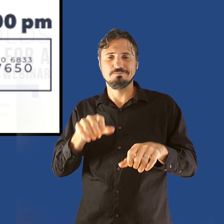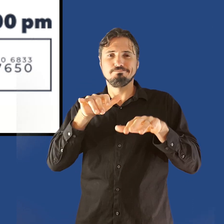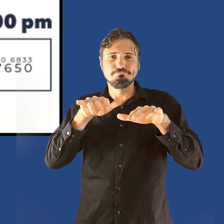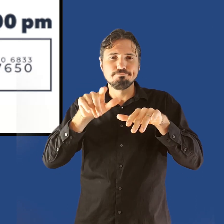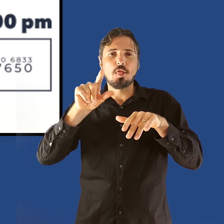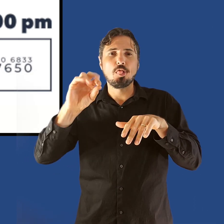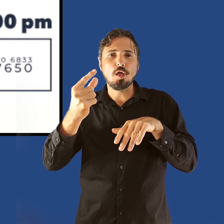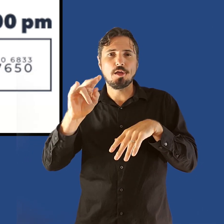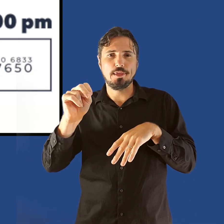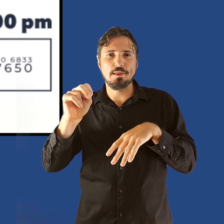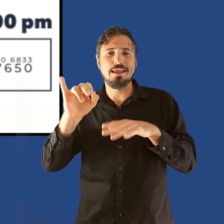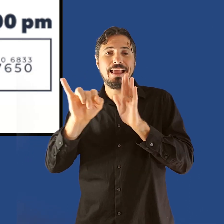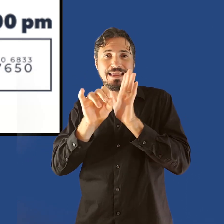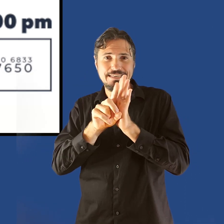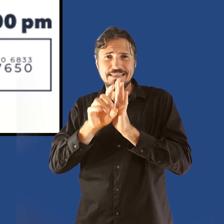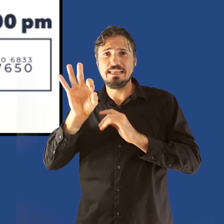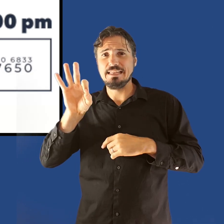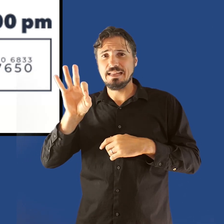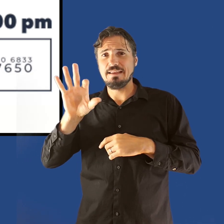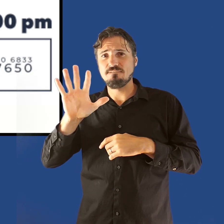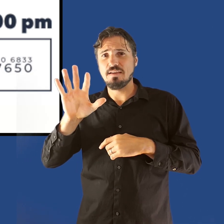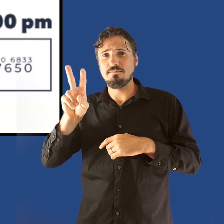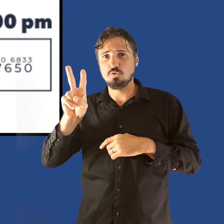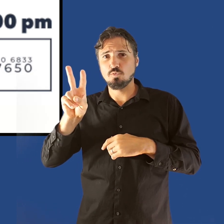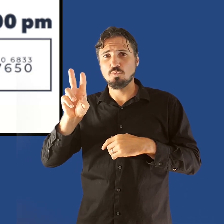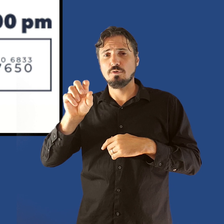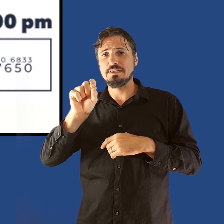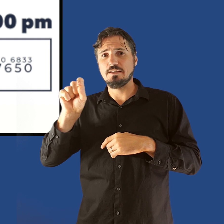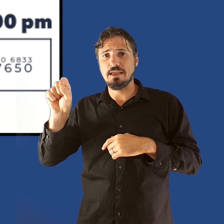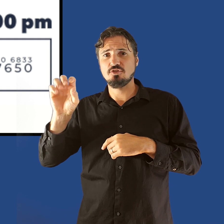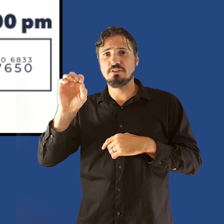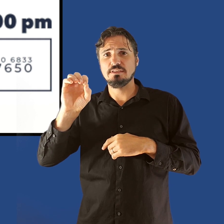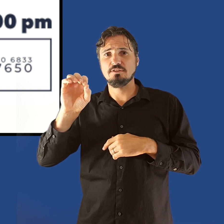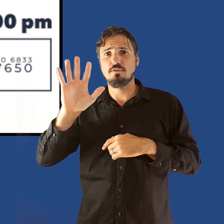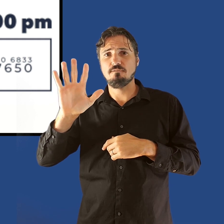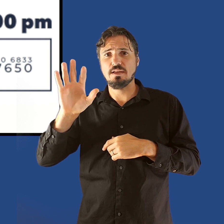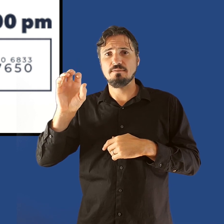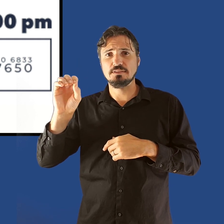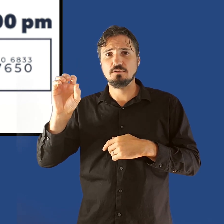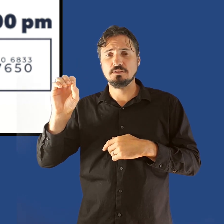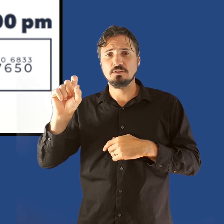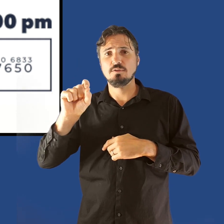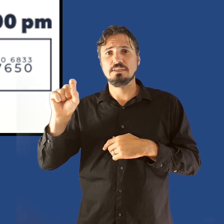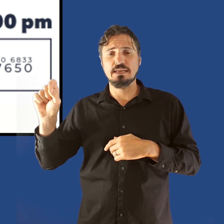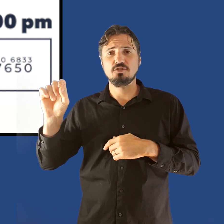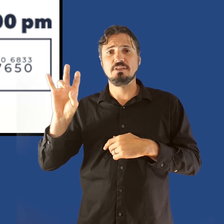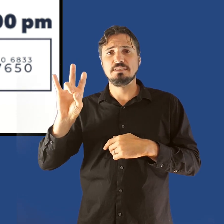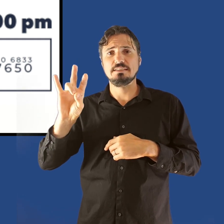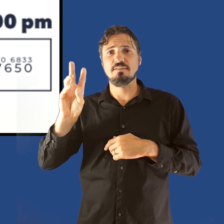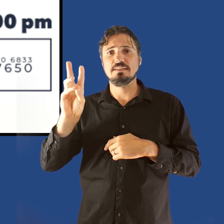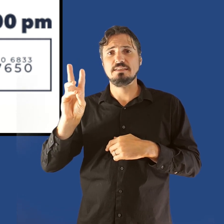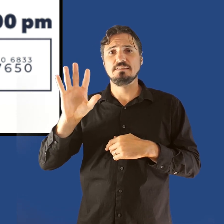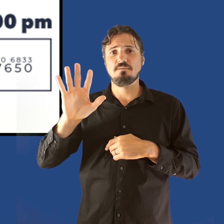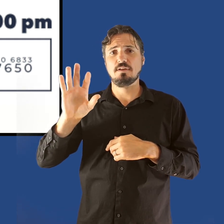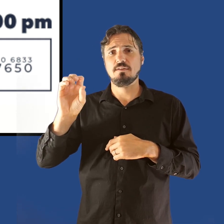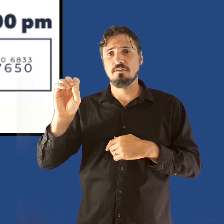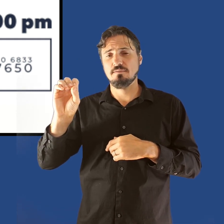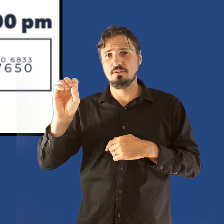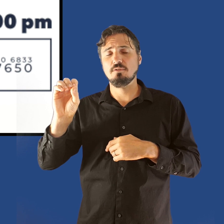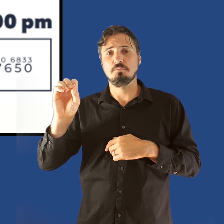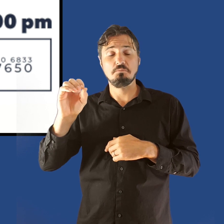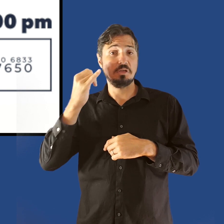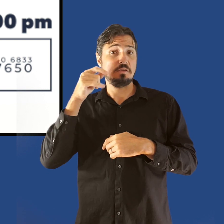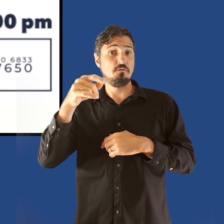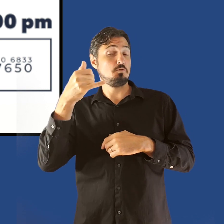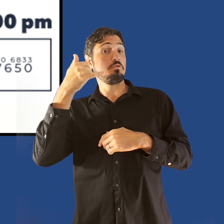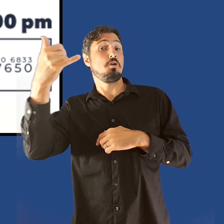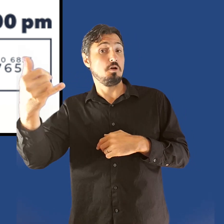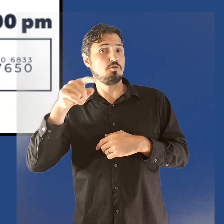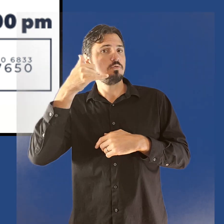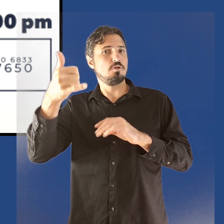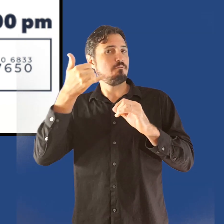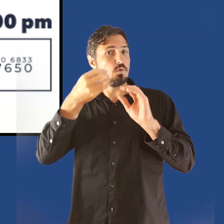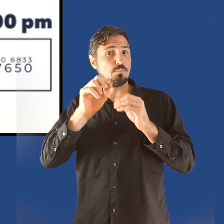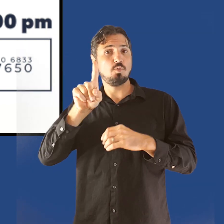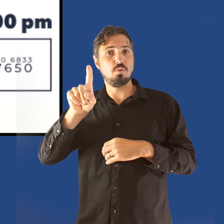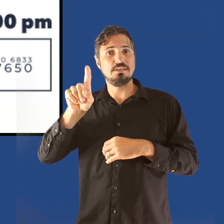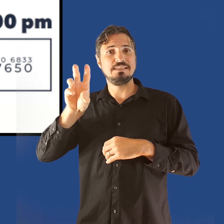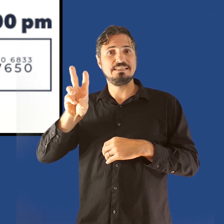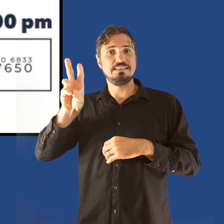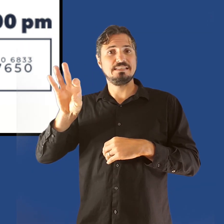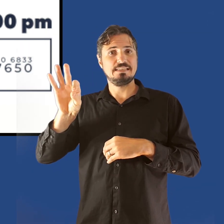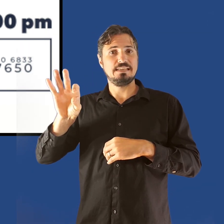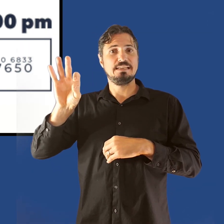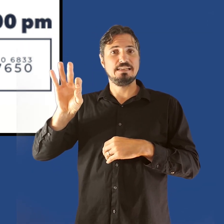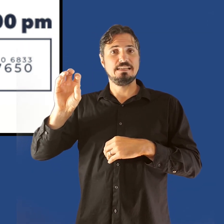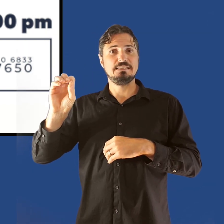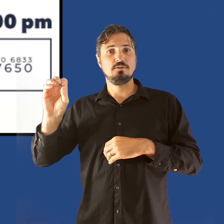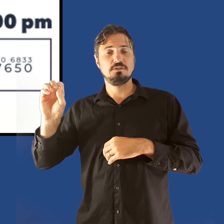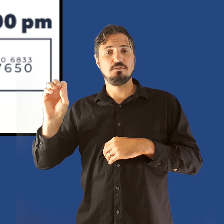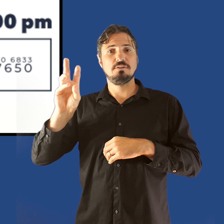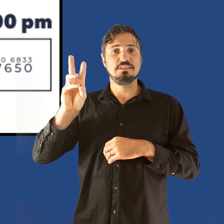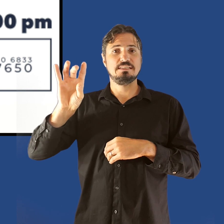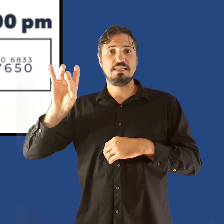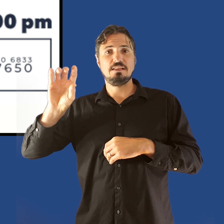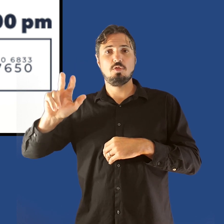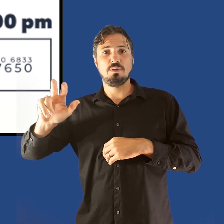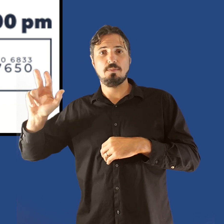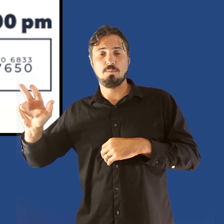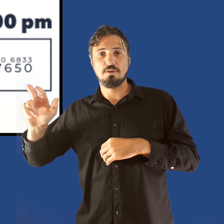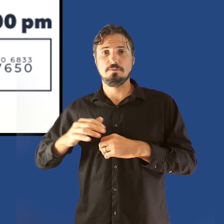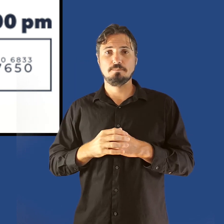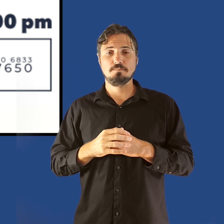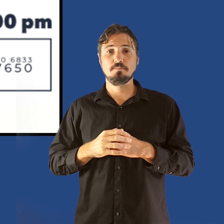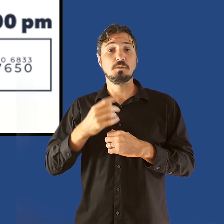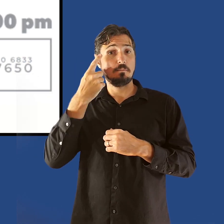Just use ZOOM Meeting ID: 952-0500-7650 or if calling in: 1-669-900-6833.